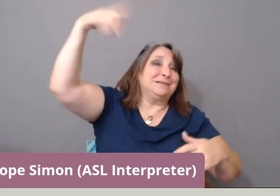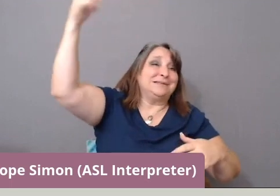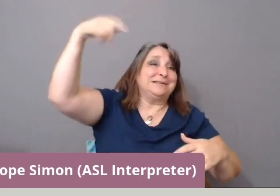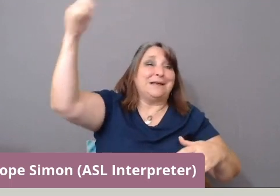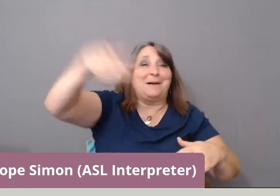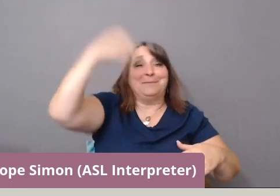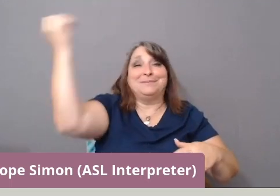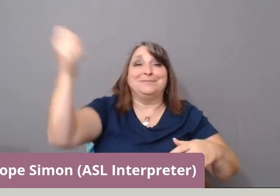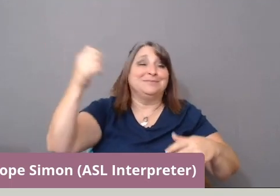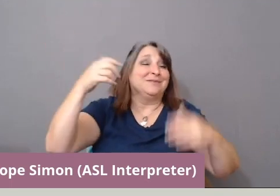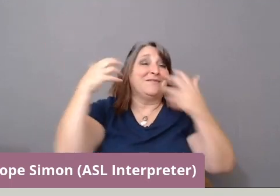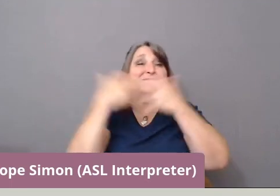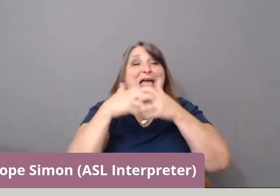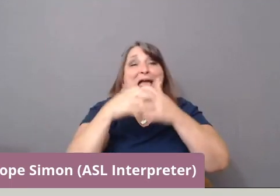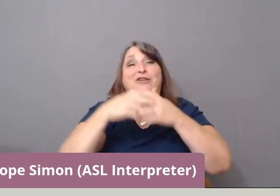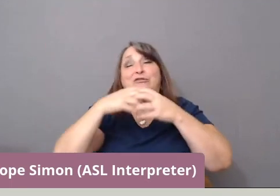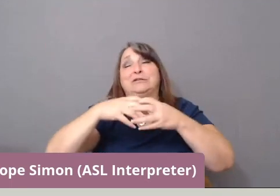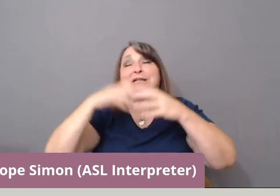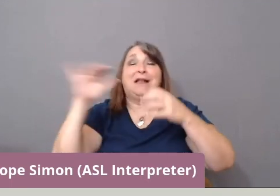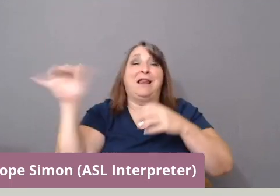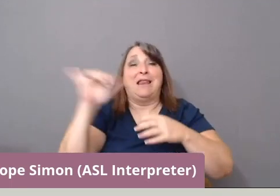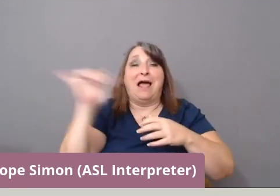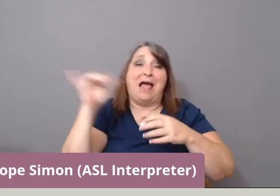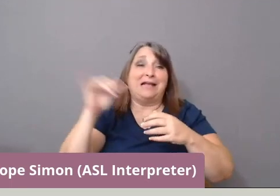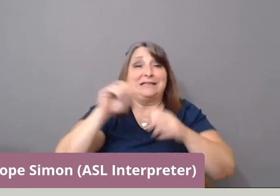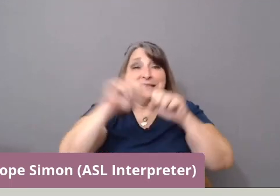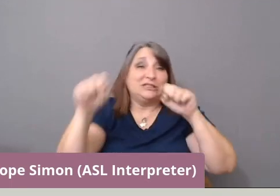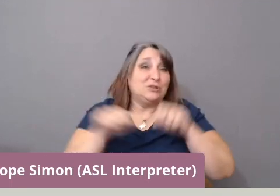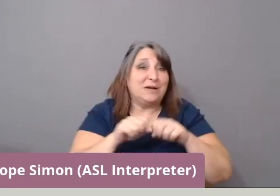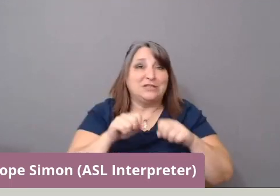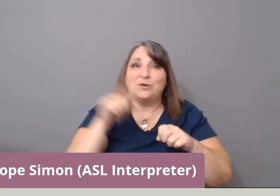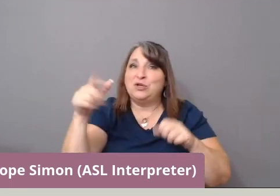factory-like thing, where you have no input.